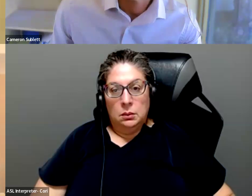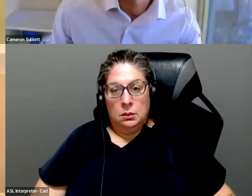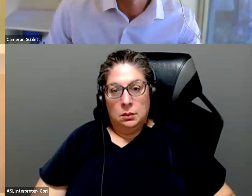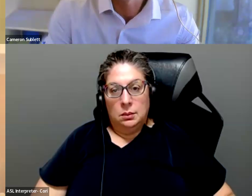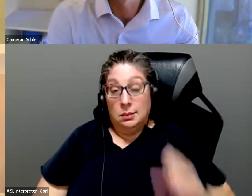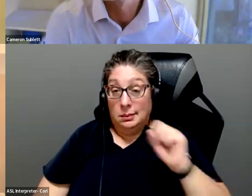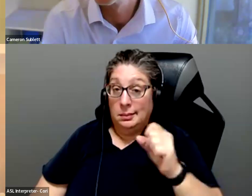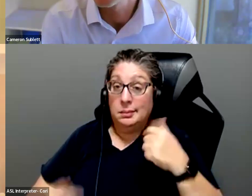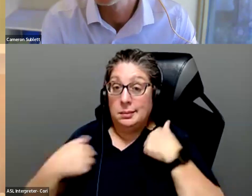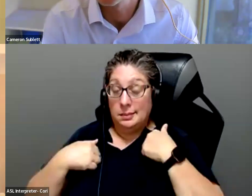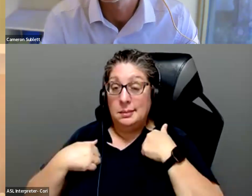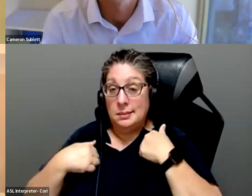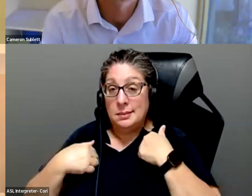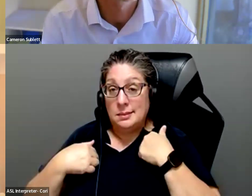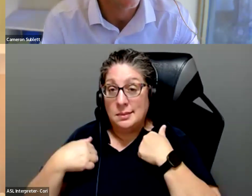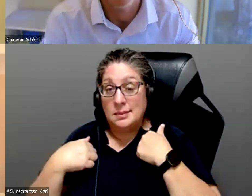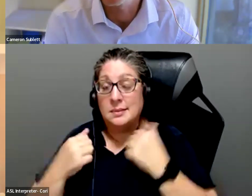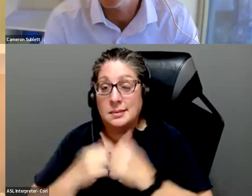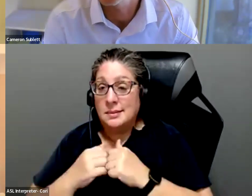Yeah, I would really have little to add to